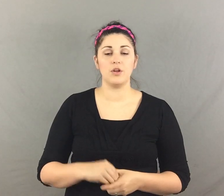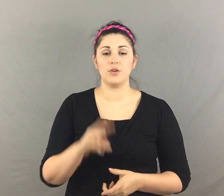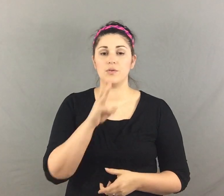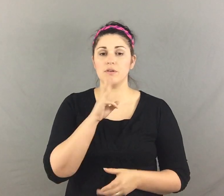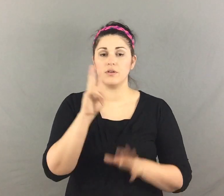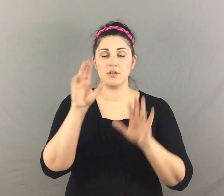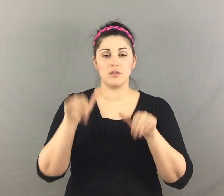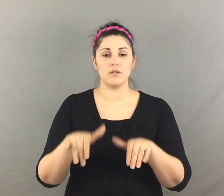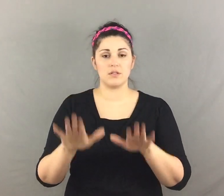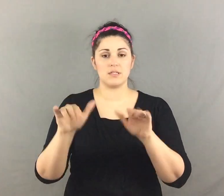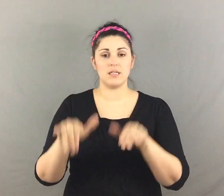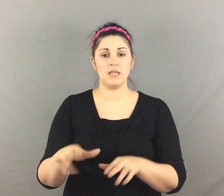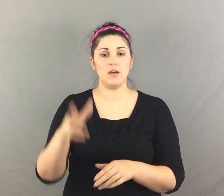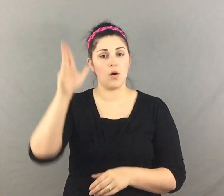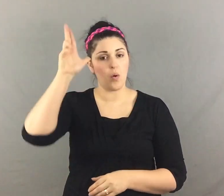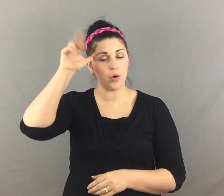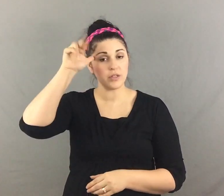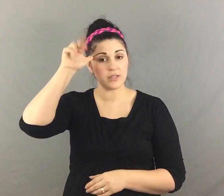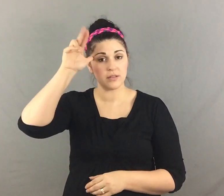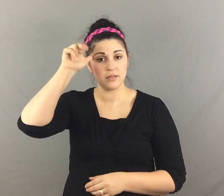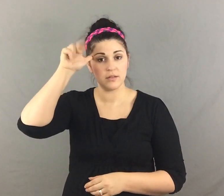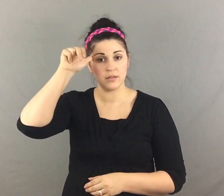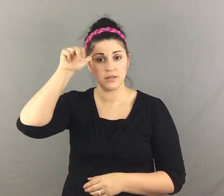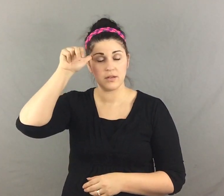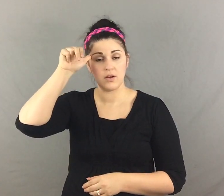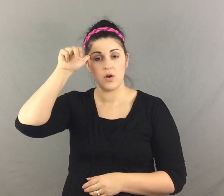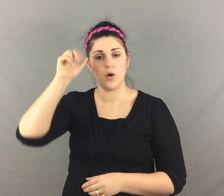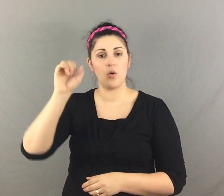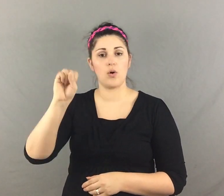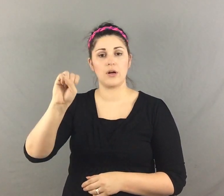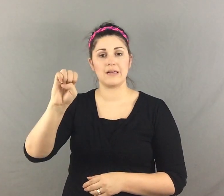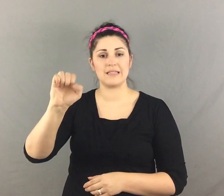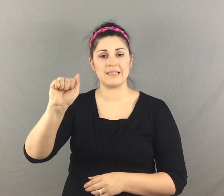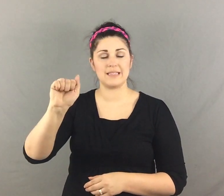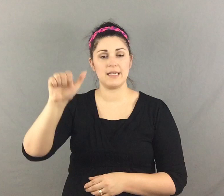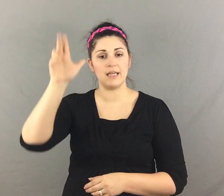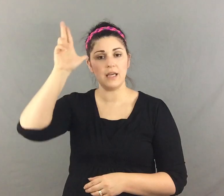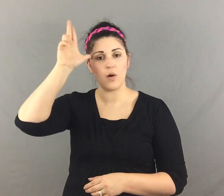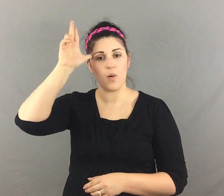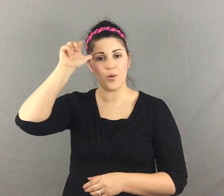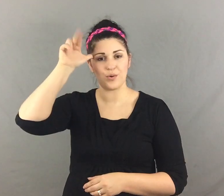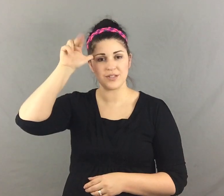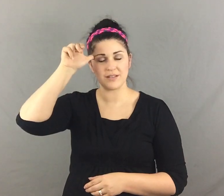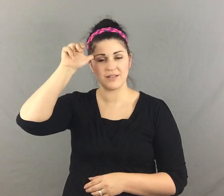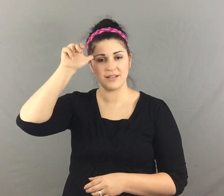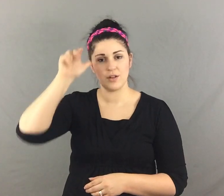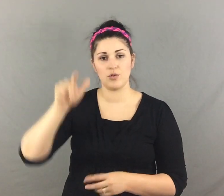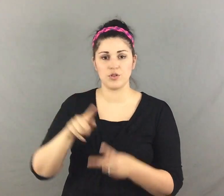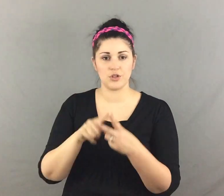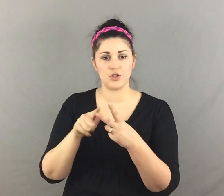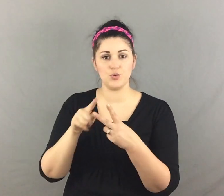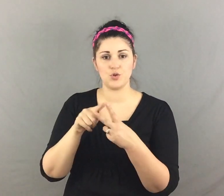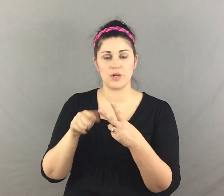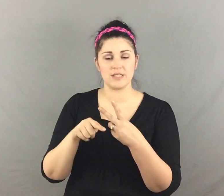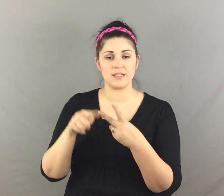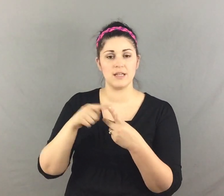You can do c horse or sea horse. Those are your two choices.